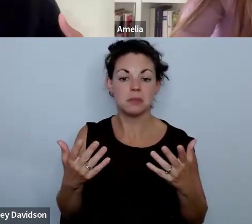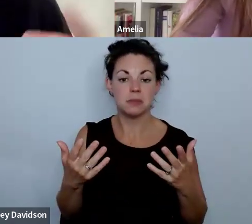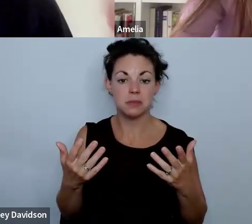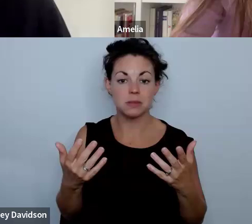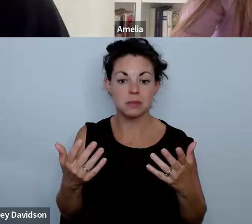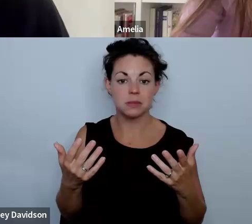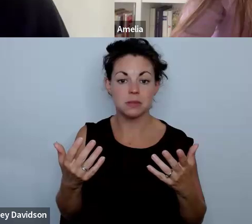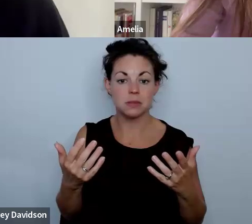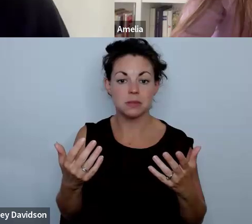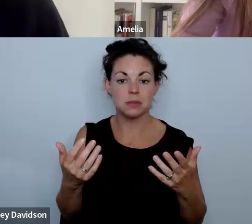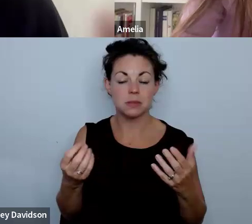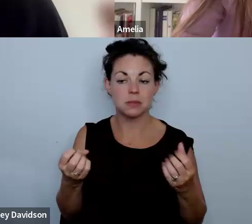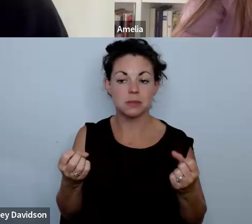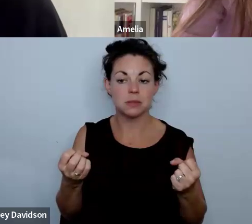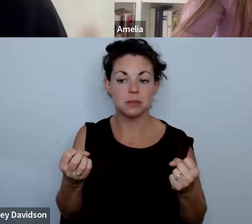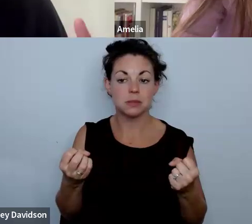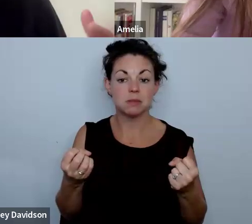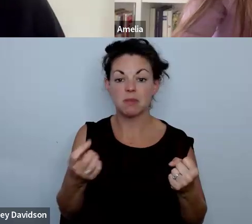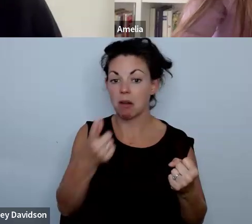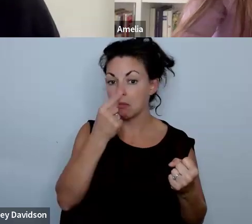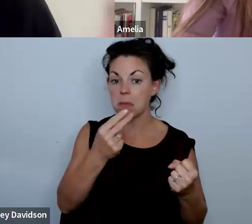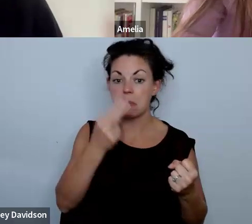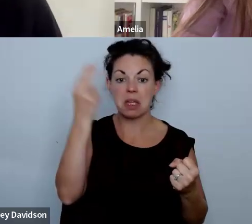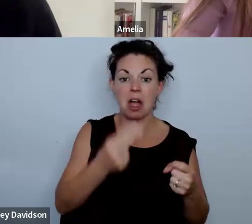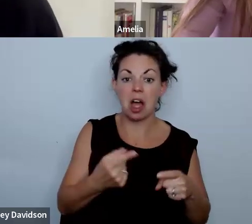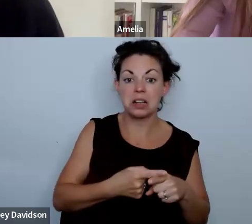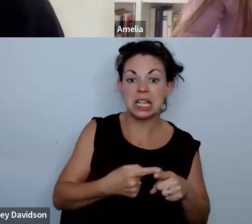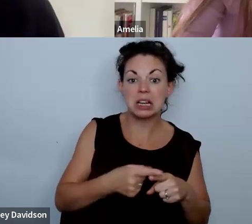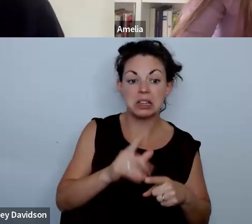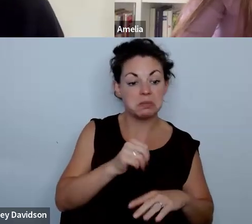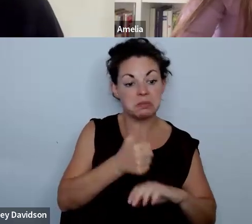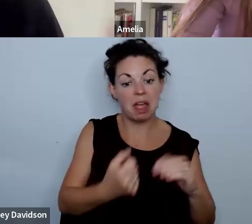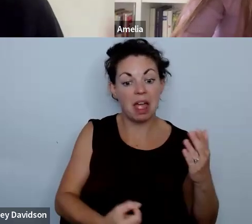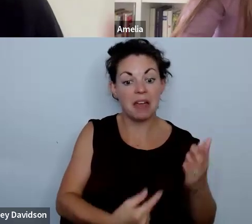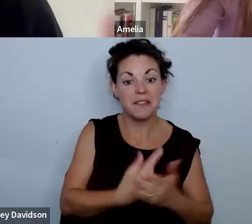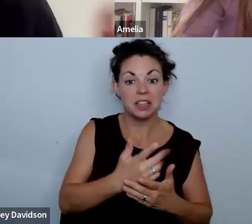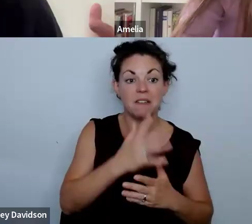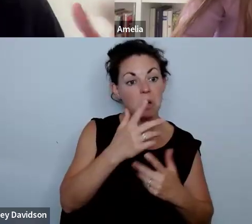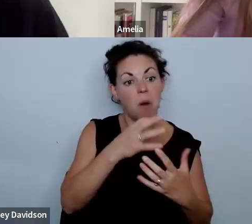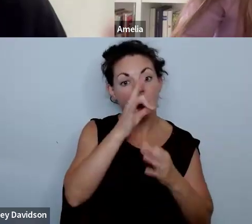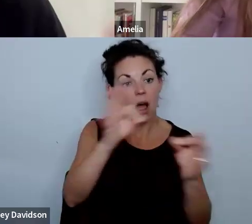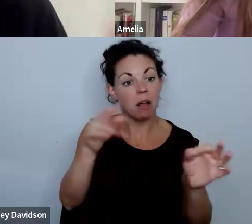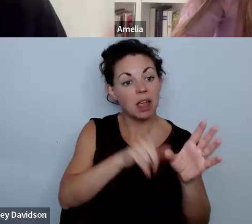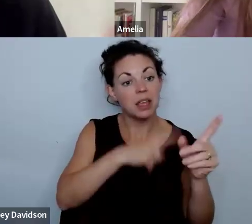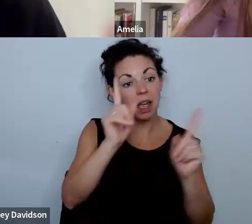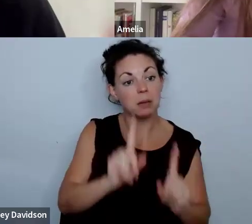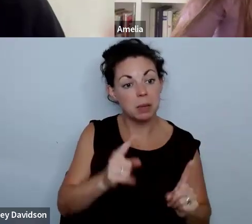arts policy or at least you can tell people you are, and then you'll get directed to the right people. And that's one thing as well, finally.